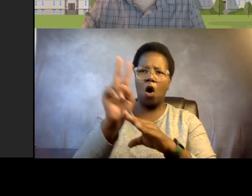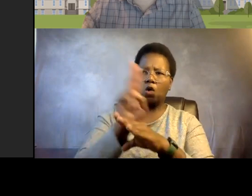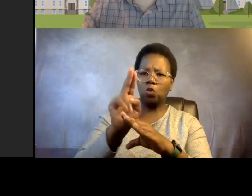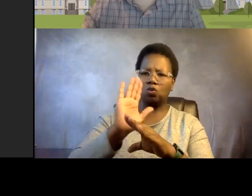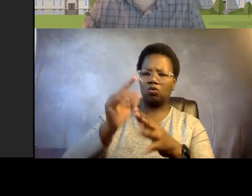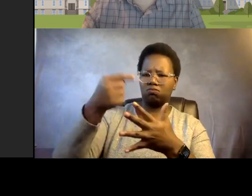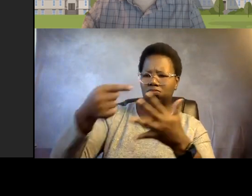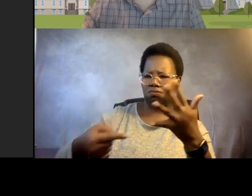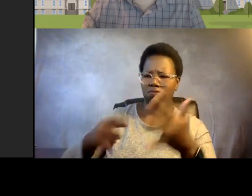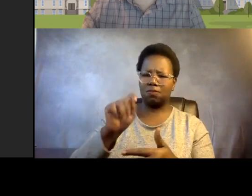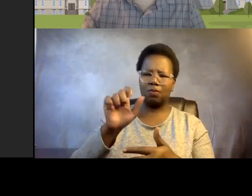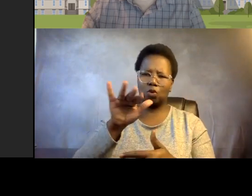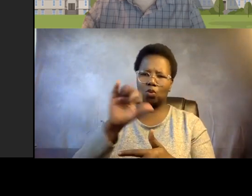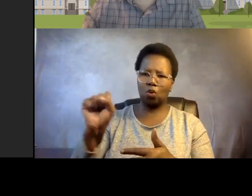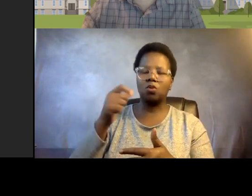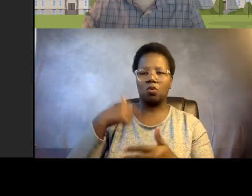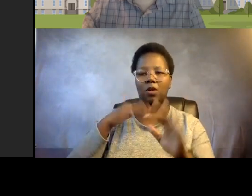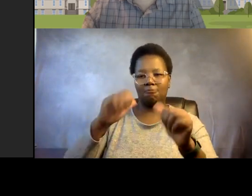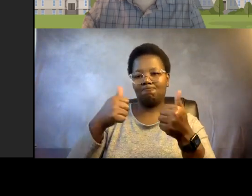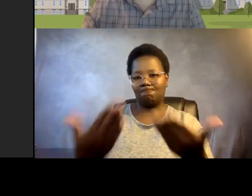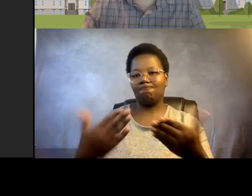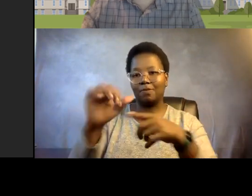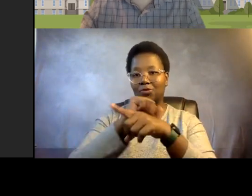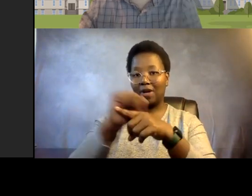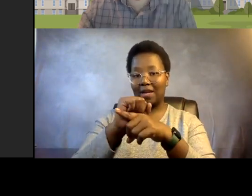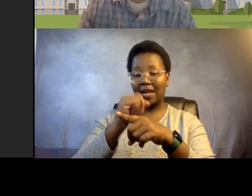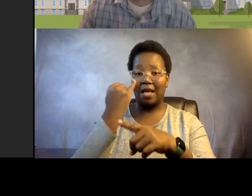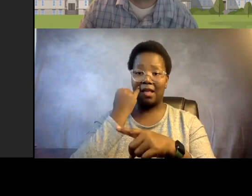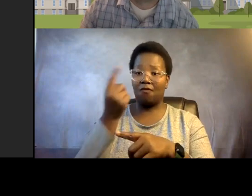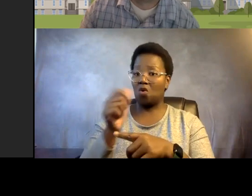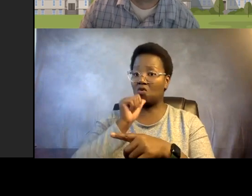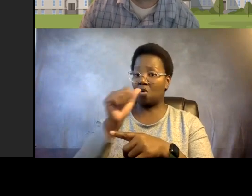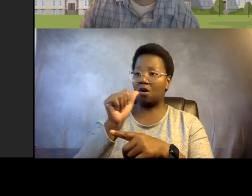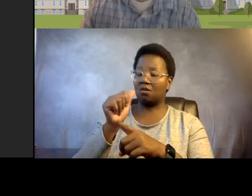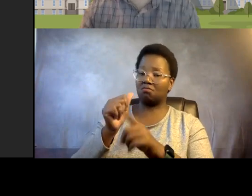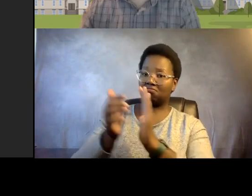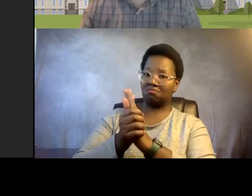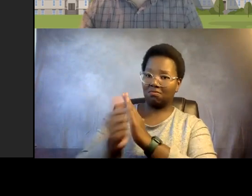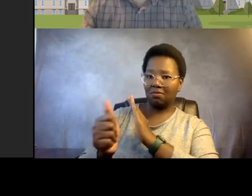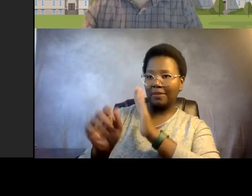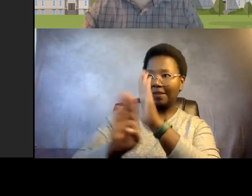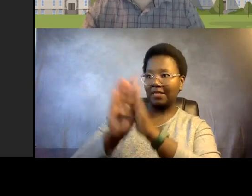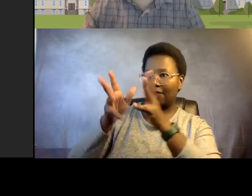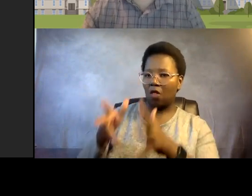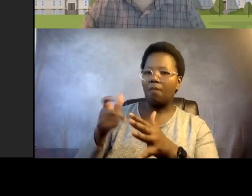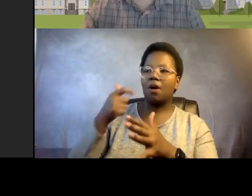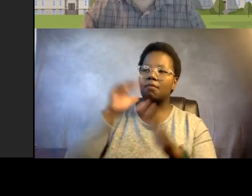trainings on using developer tools even if you're not a developer, but you know, that is kind of the tool's for. We're going to focus on Chrome DevTools